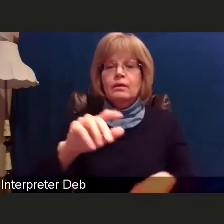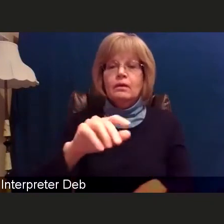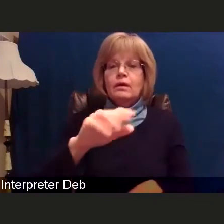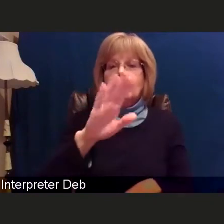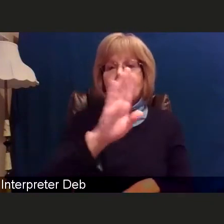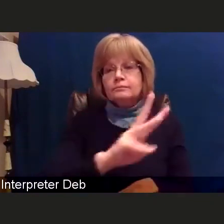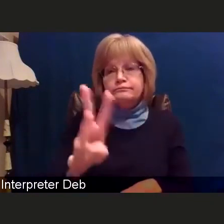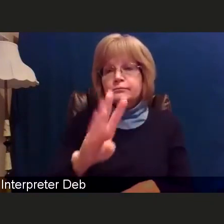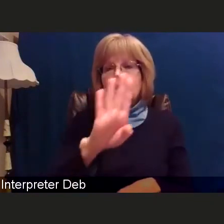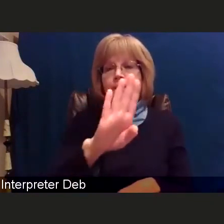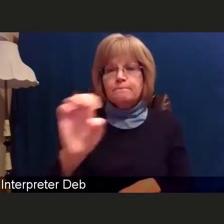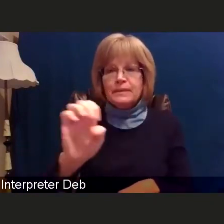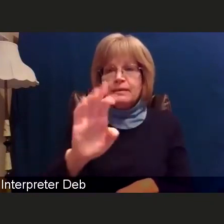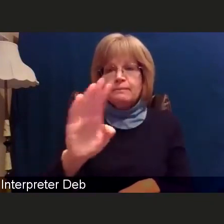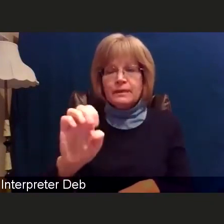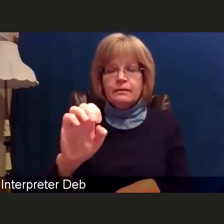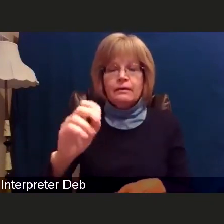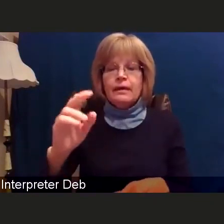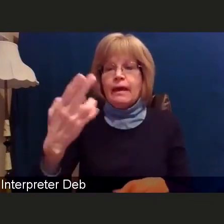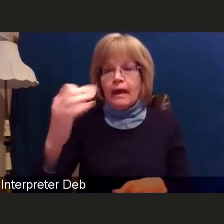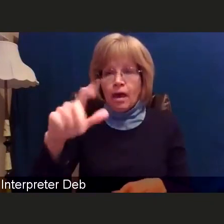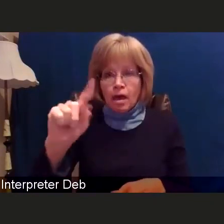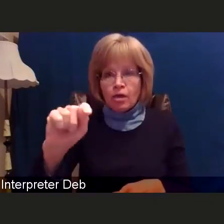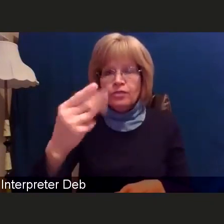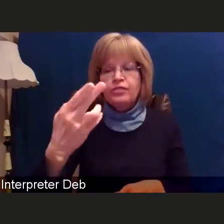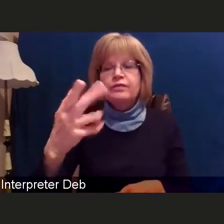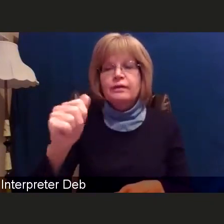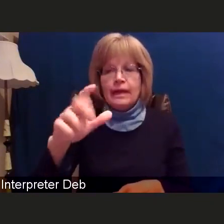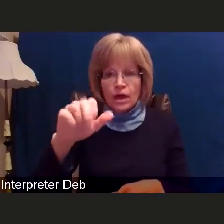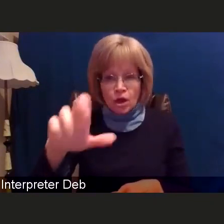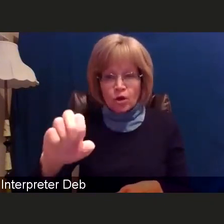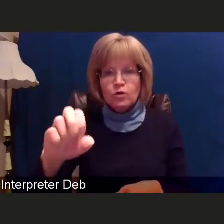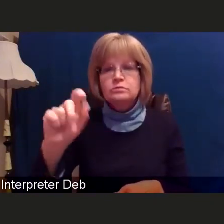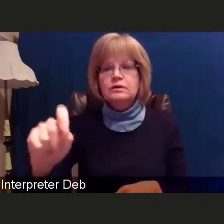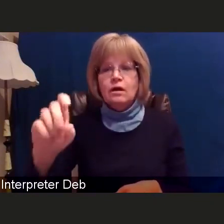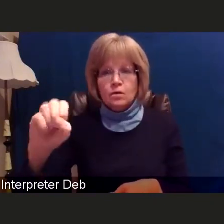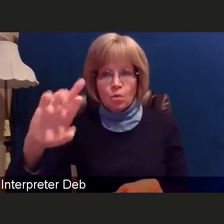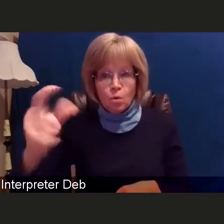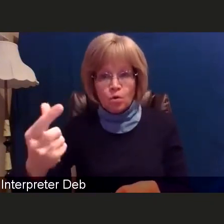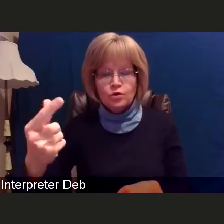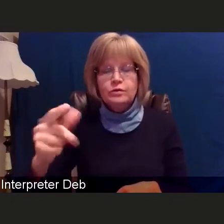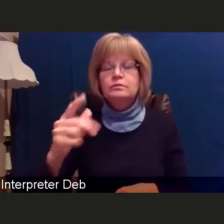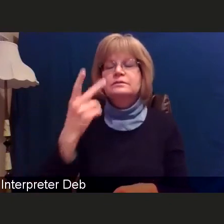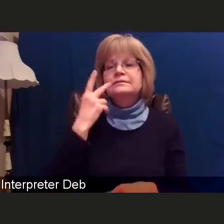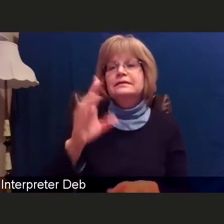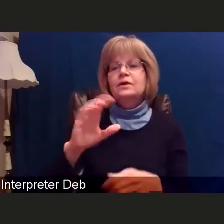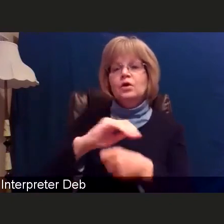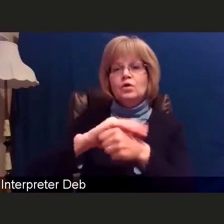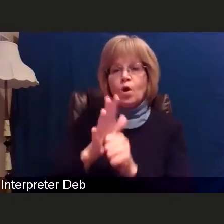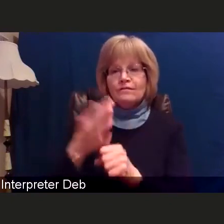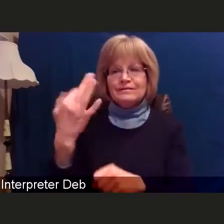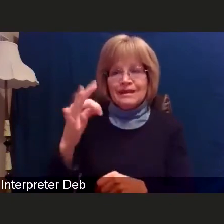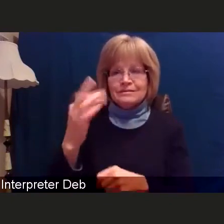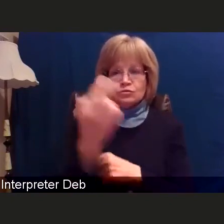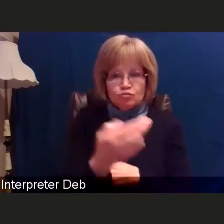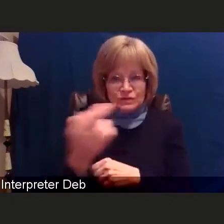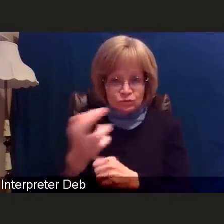and you click on the link for COVID-19 resource center you will see a button for vaccine information. Please click on that